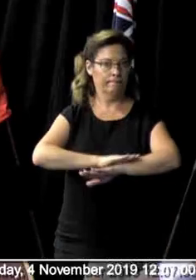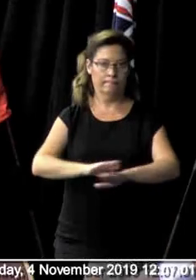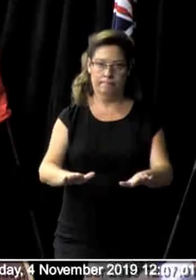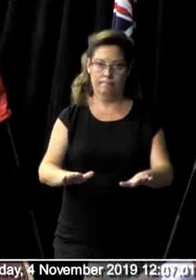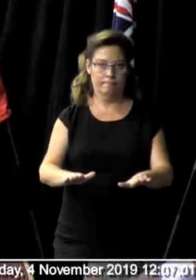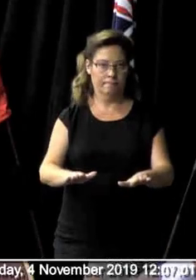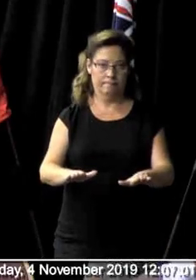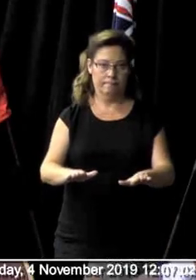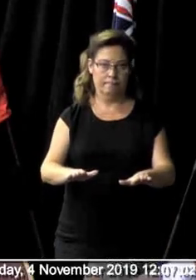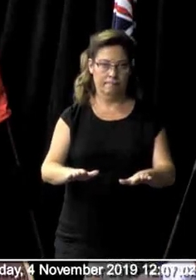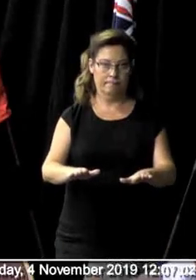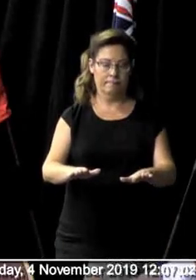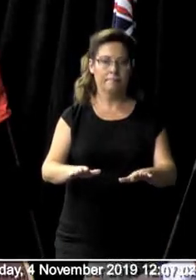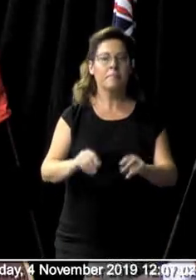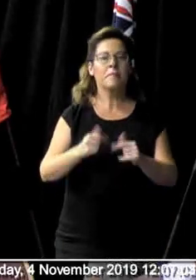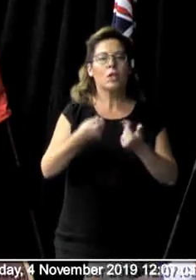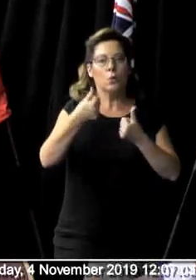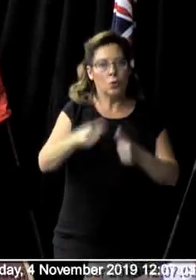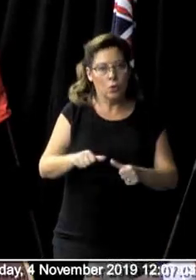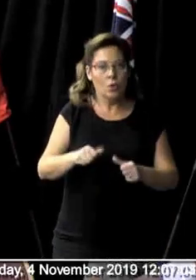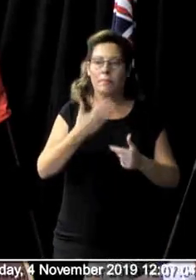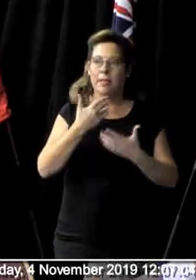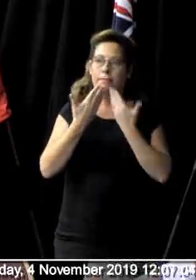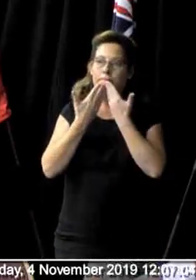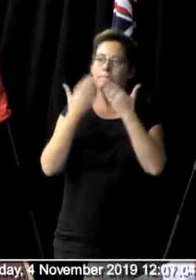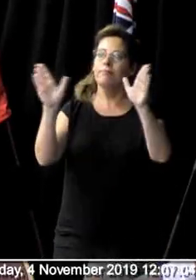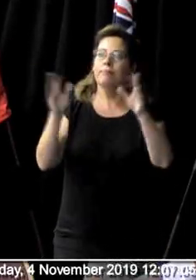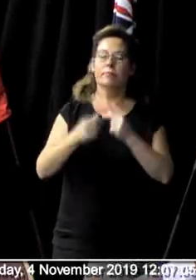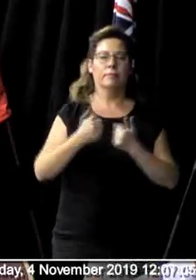Including me. Yes, that’s what I mean. Alright.